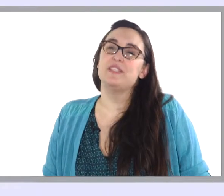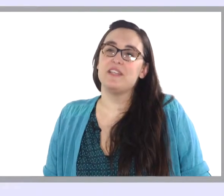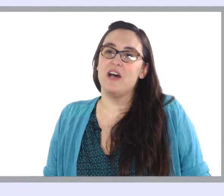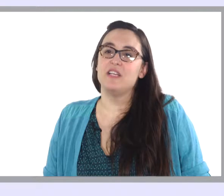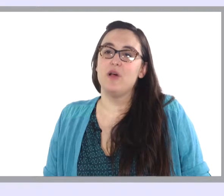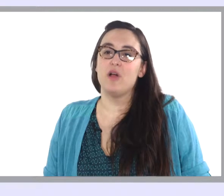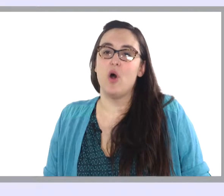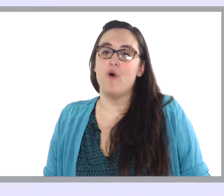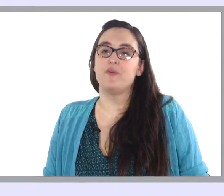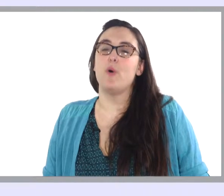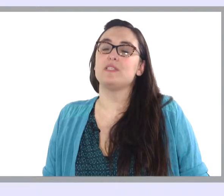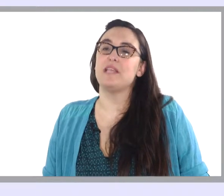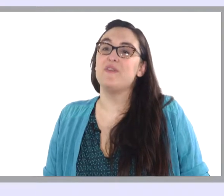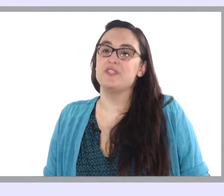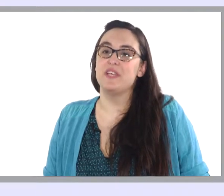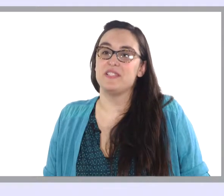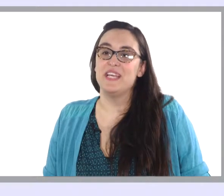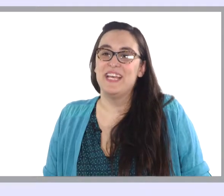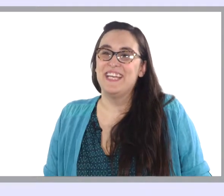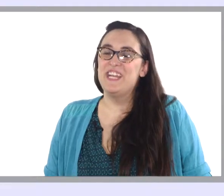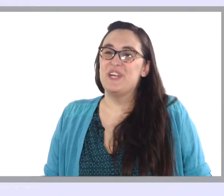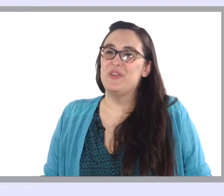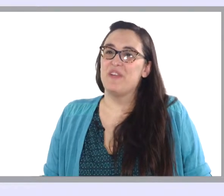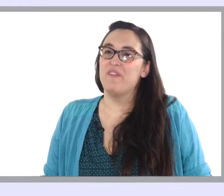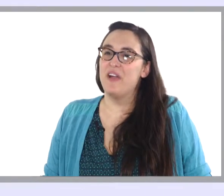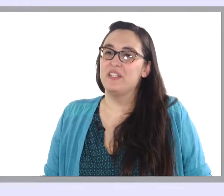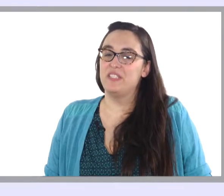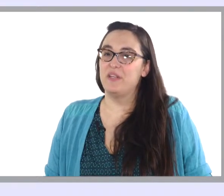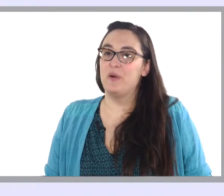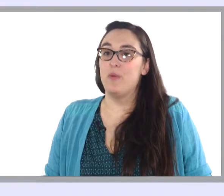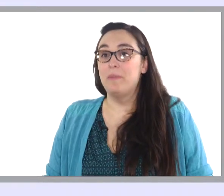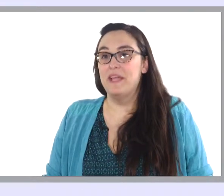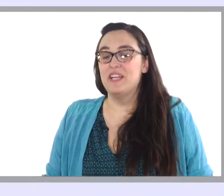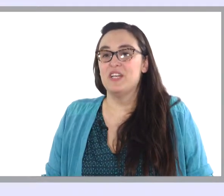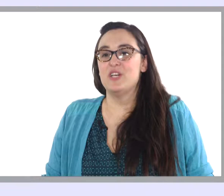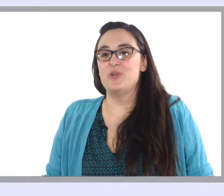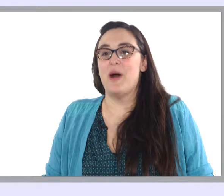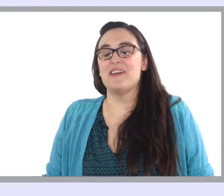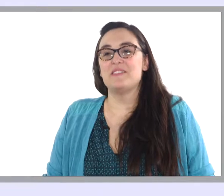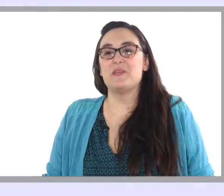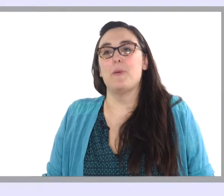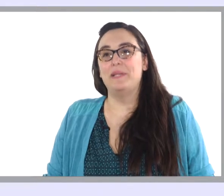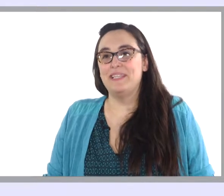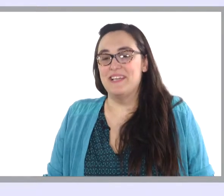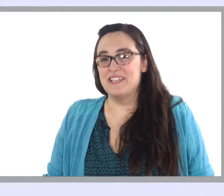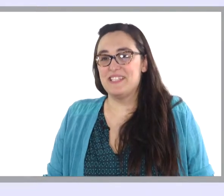which is the catalog of the World's languages. Here you can find the web link to access the complete list